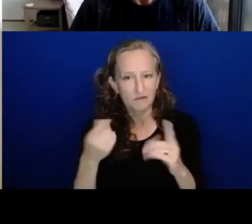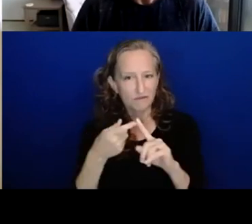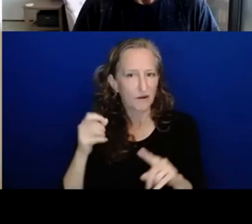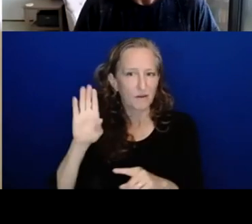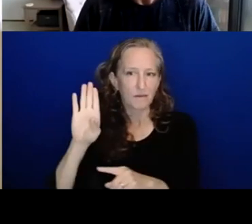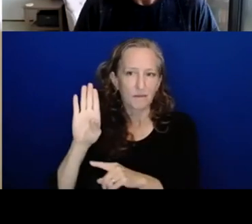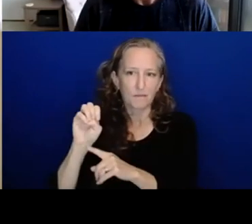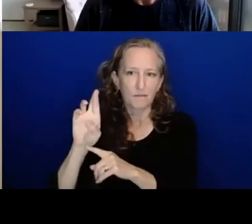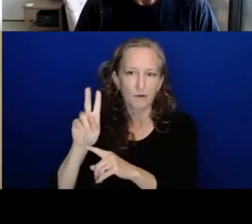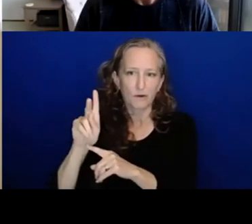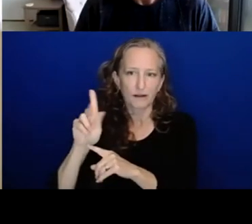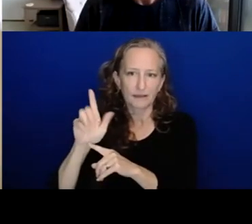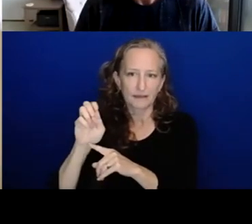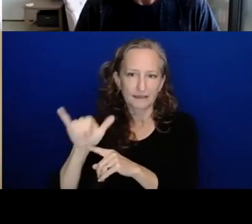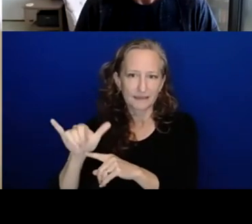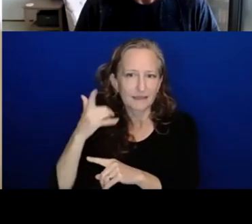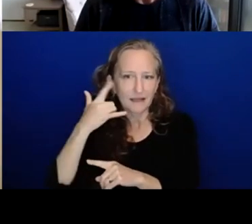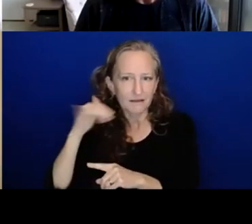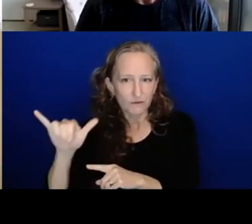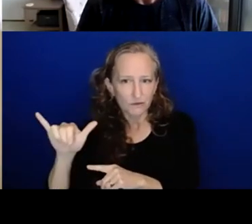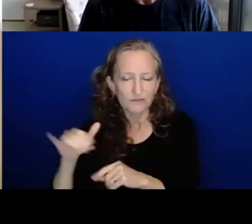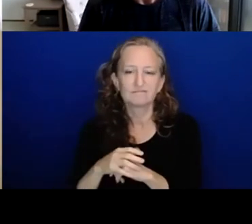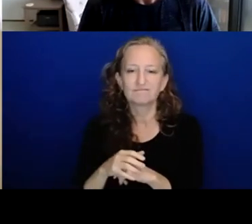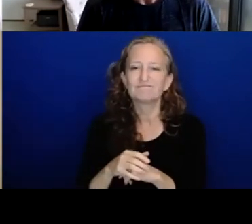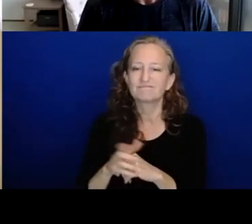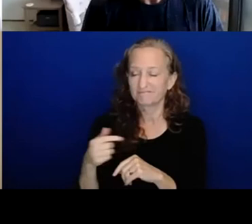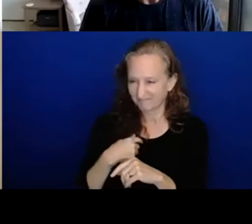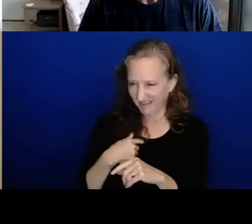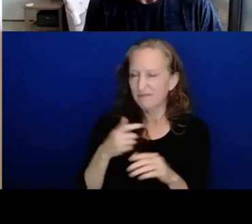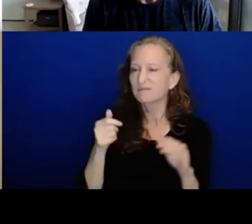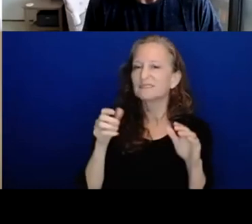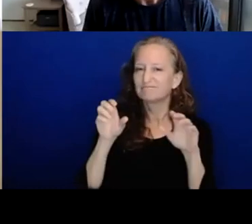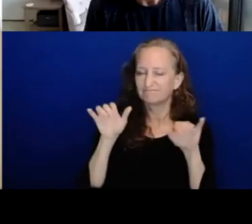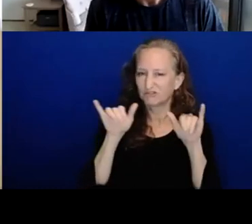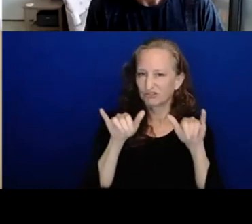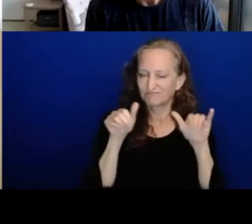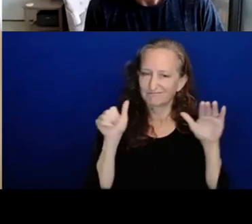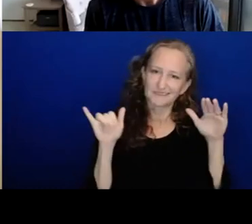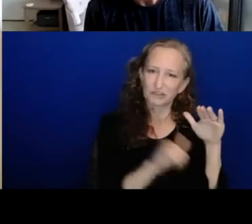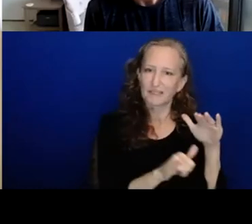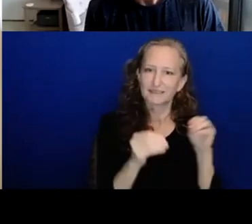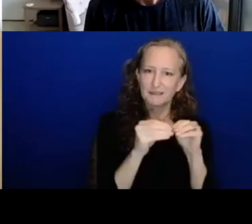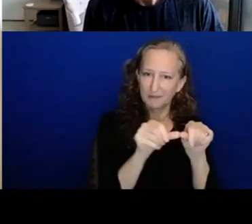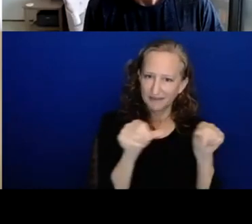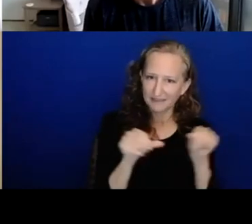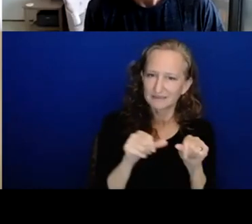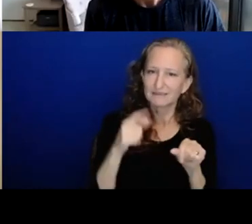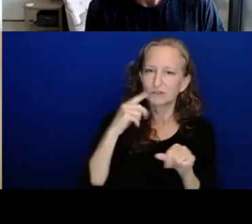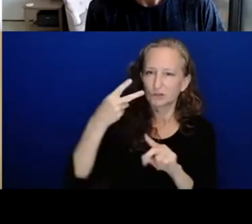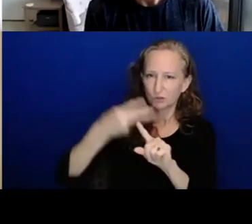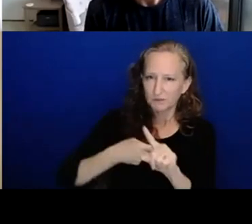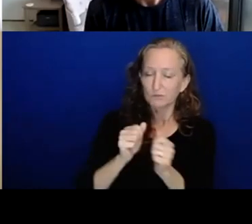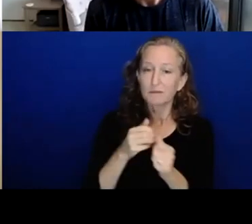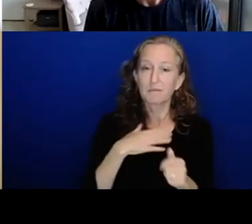California. And sheltering in place for 2 months now. With my partner and a 3 month